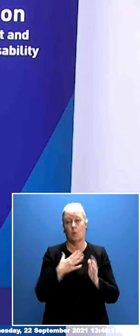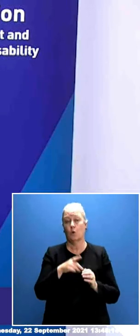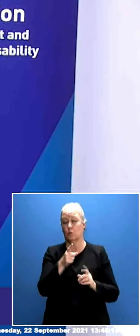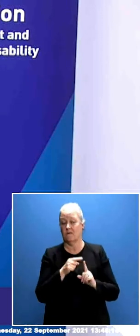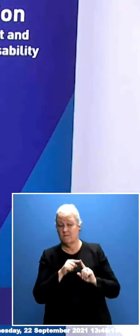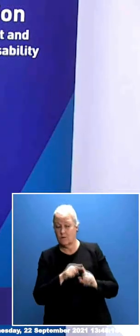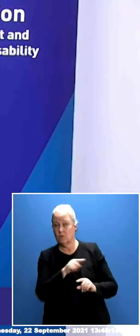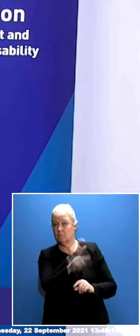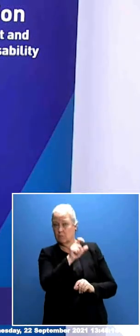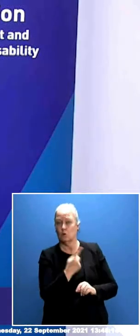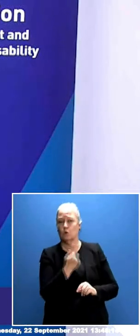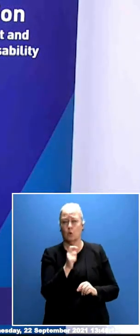the affirmation to you. Thank you.